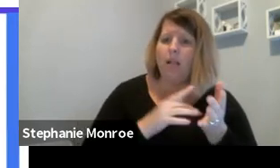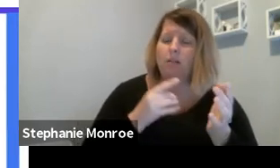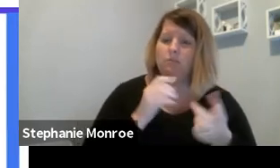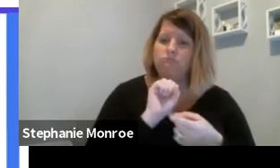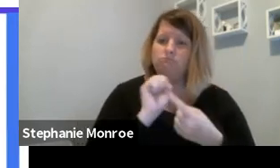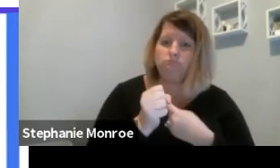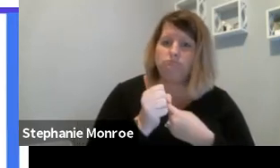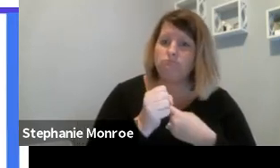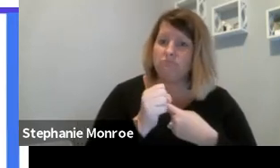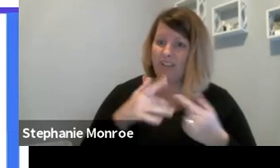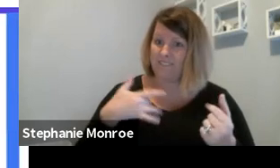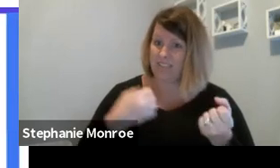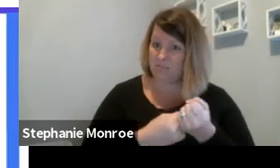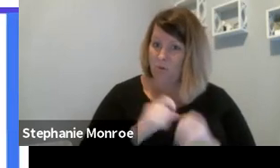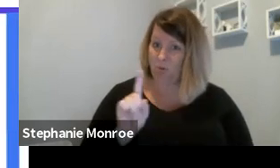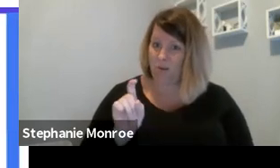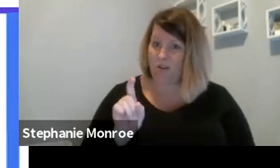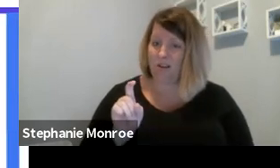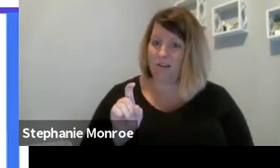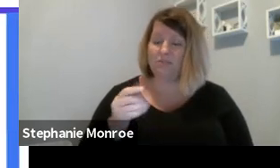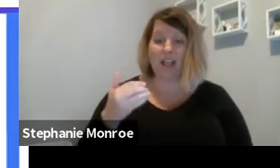Does he have the right to say no?